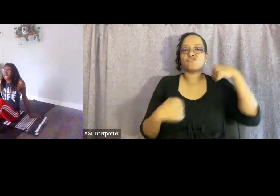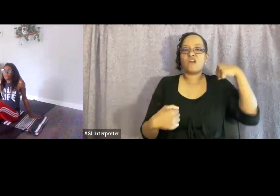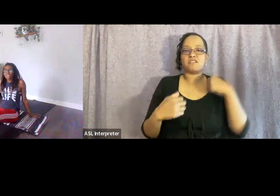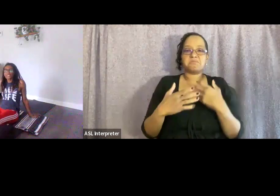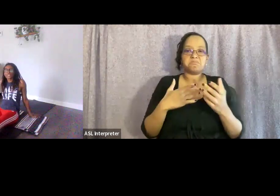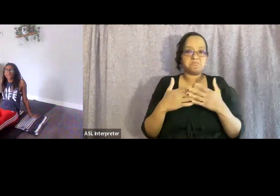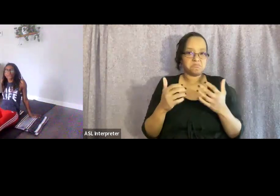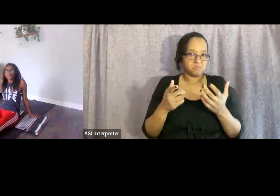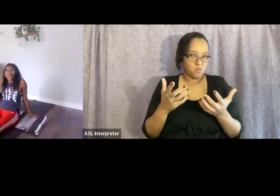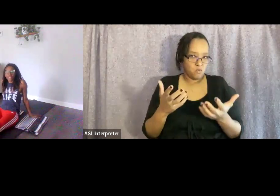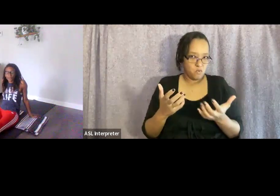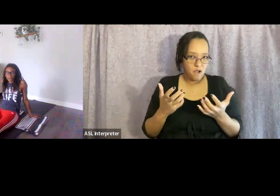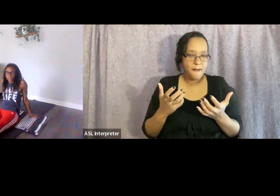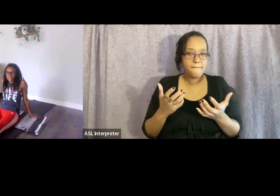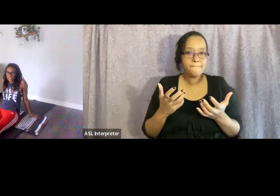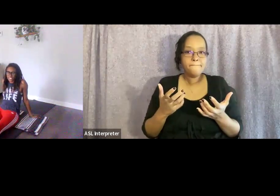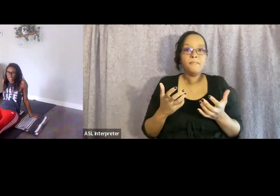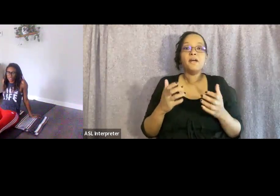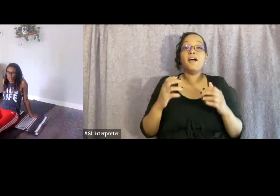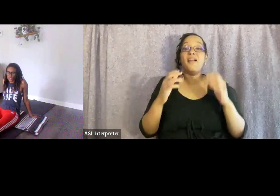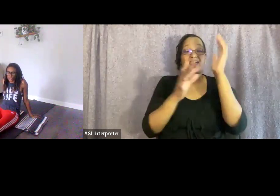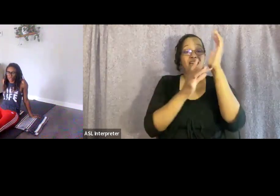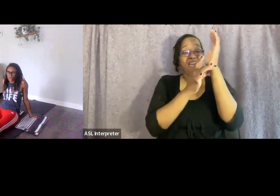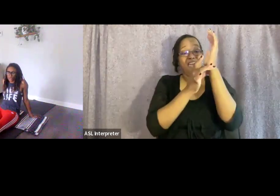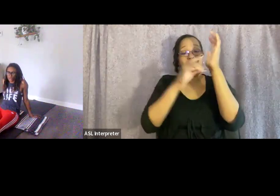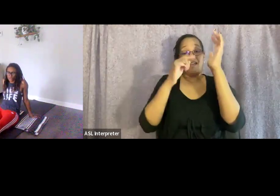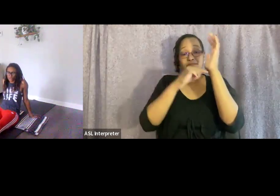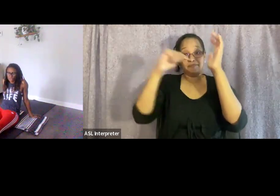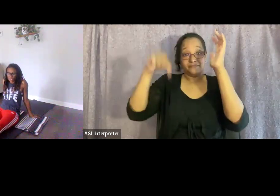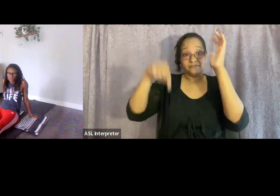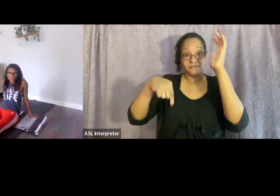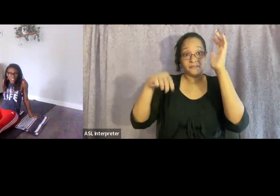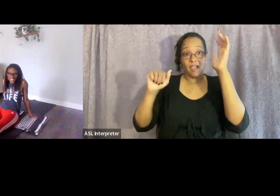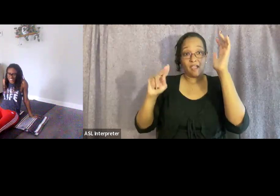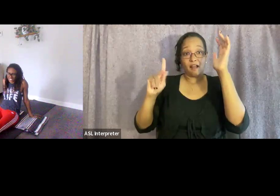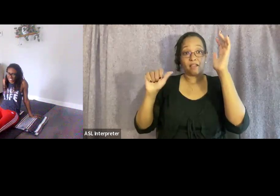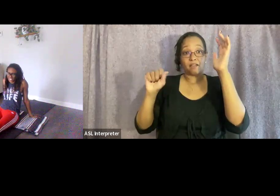and then begin to circle through the ankles, right? So just draw circles in front of you or on the ceiling.